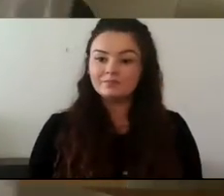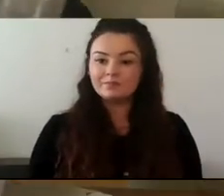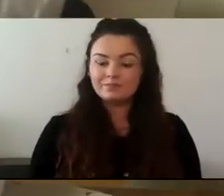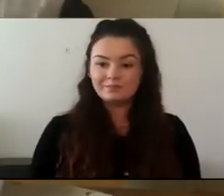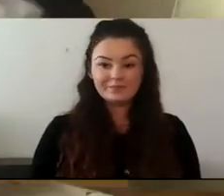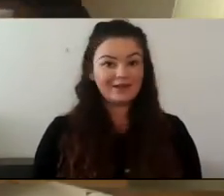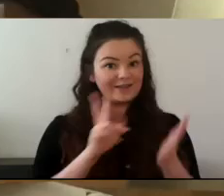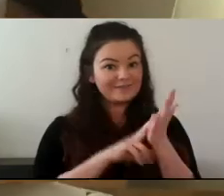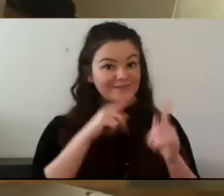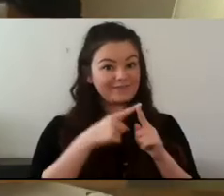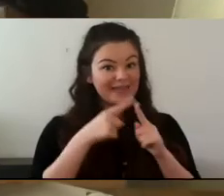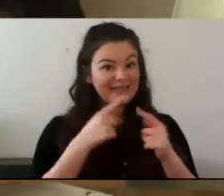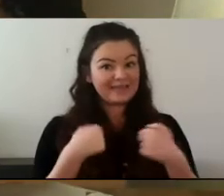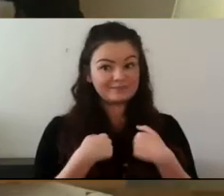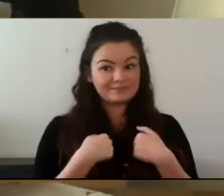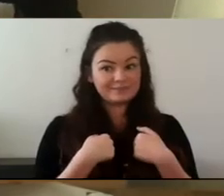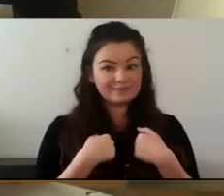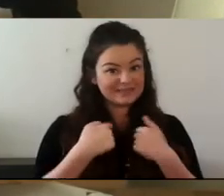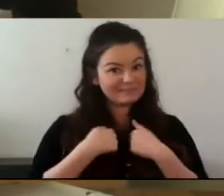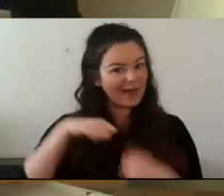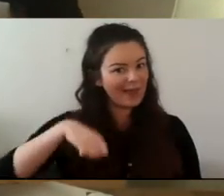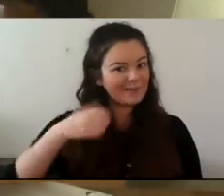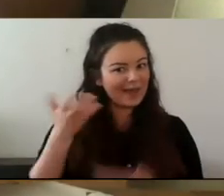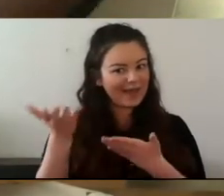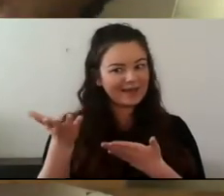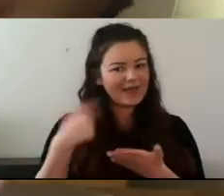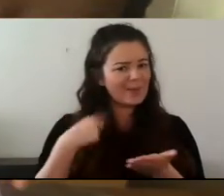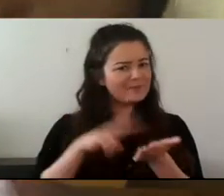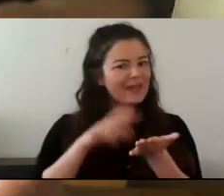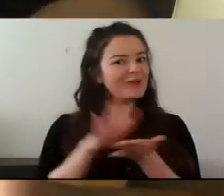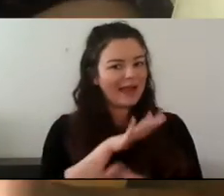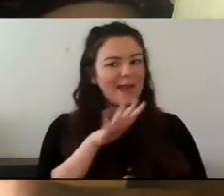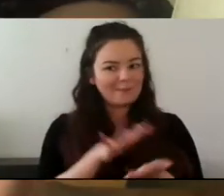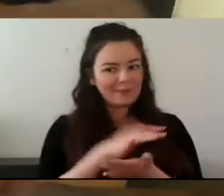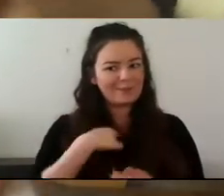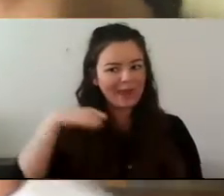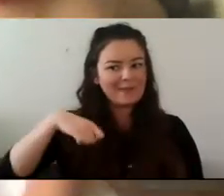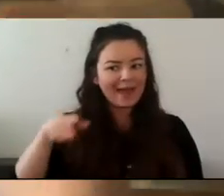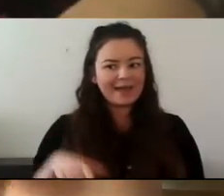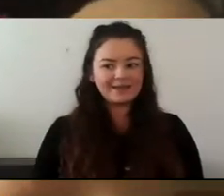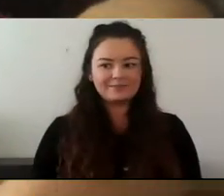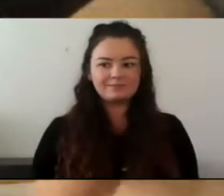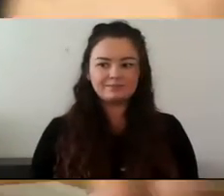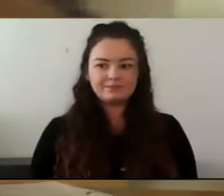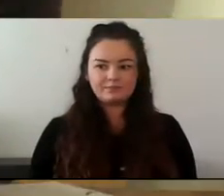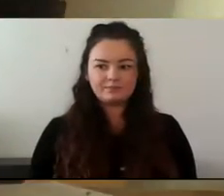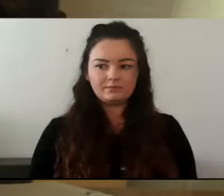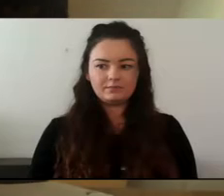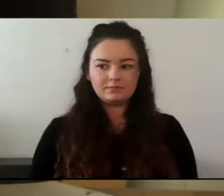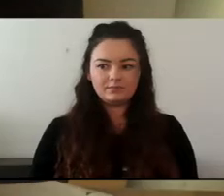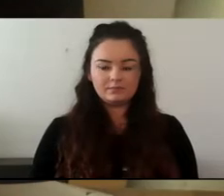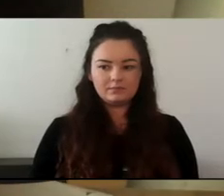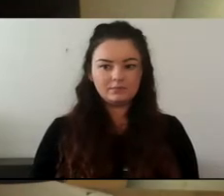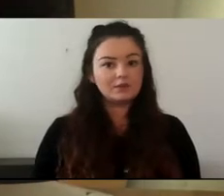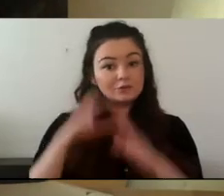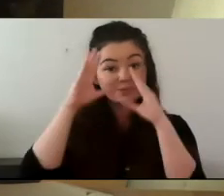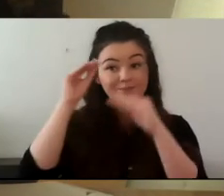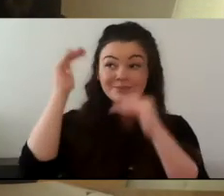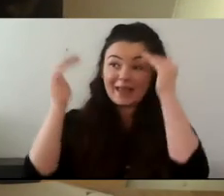Vee and this is my bag. I'm very happy with this. And just to say, adults, just if